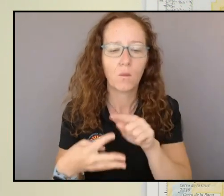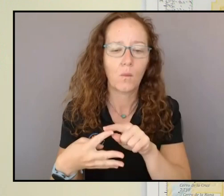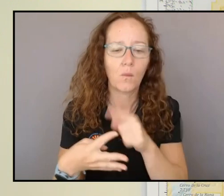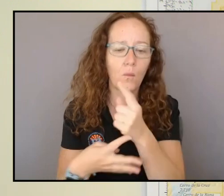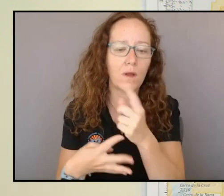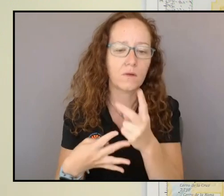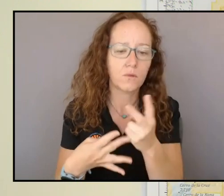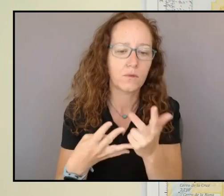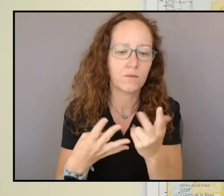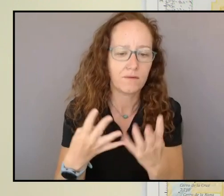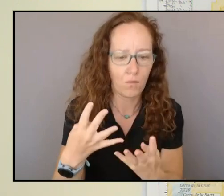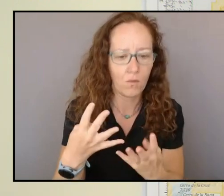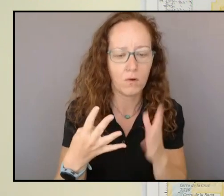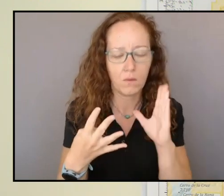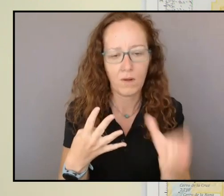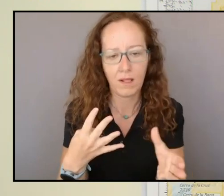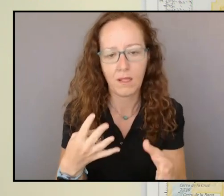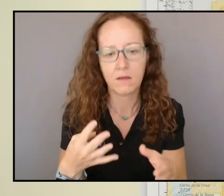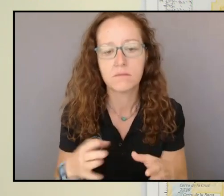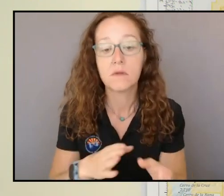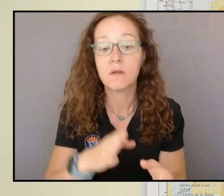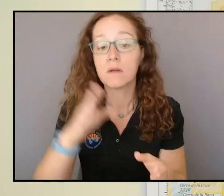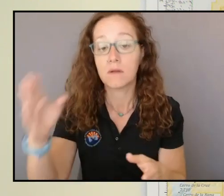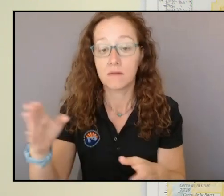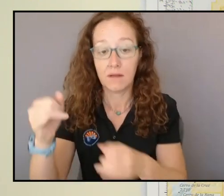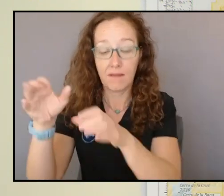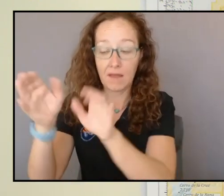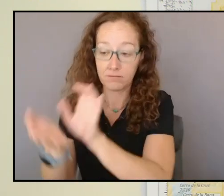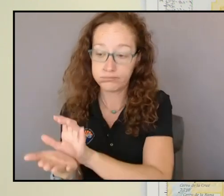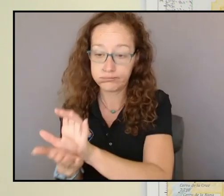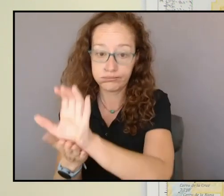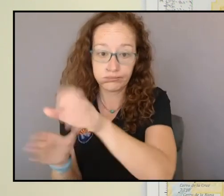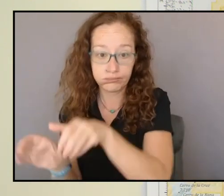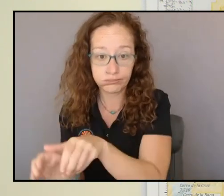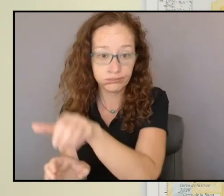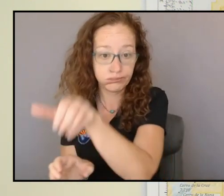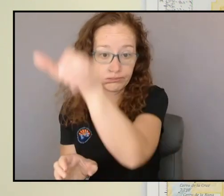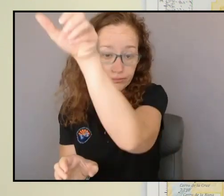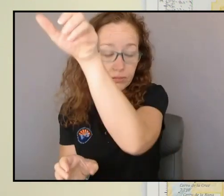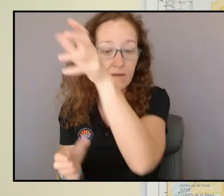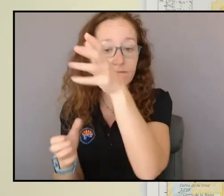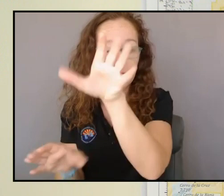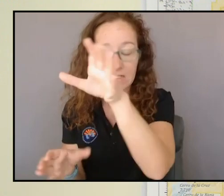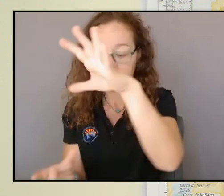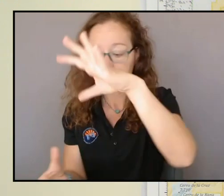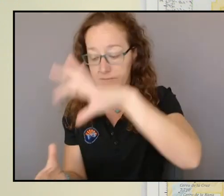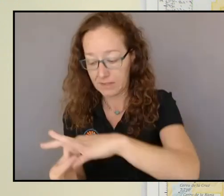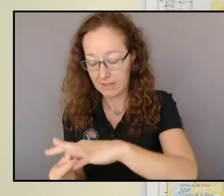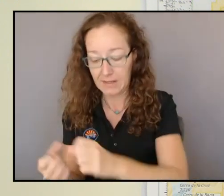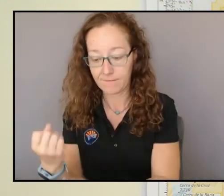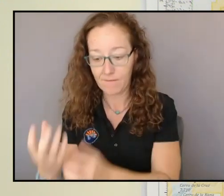dozer line is complete all the way down to the tip of the fire and crews are continuing to try to work in on this edge. And as